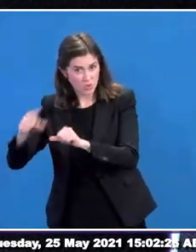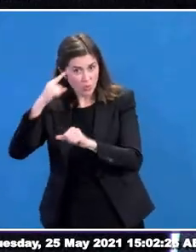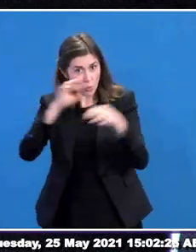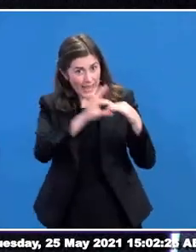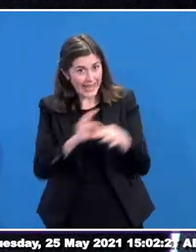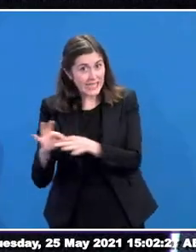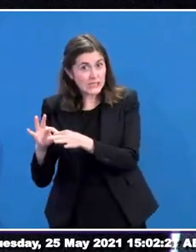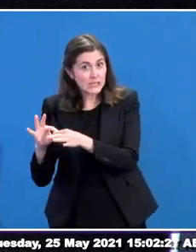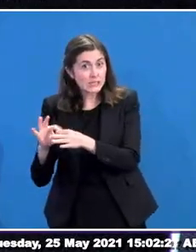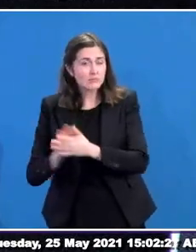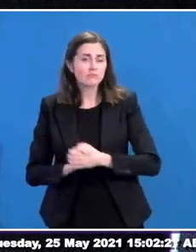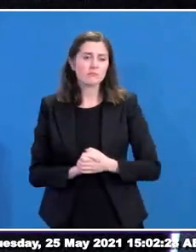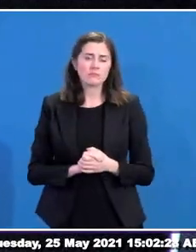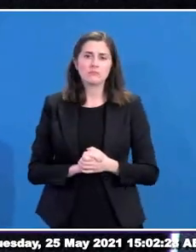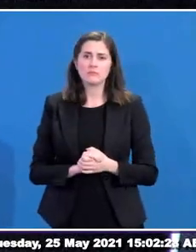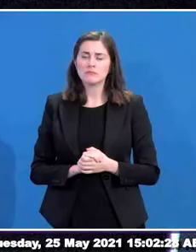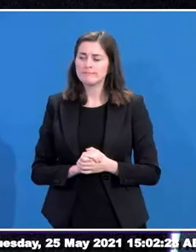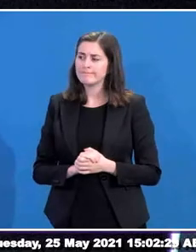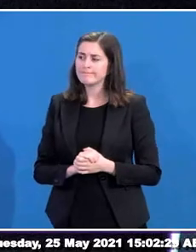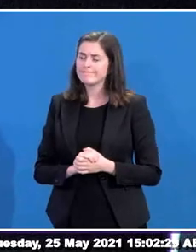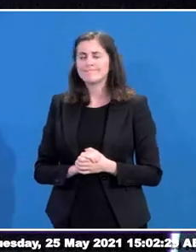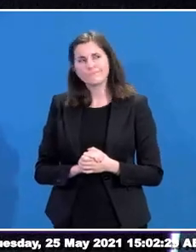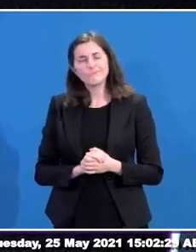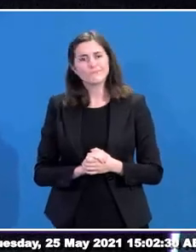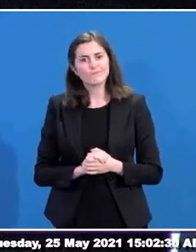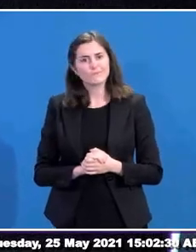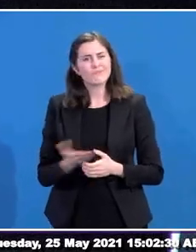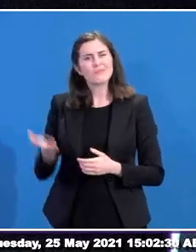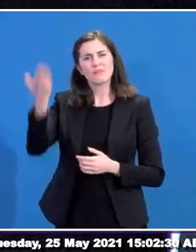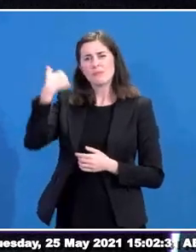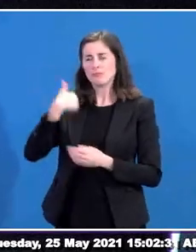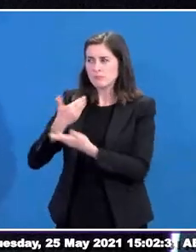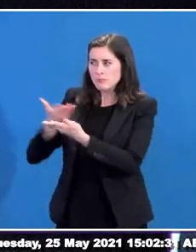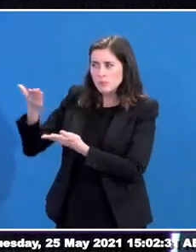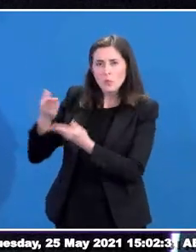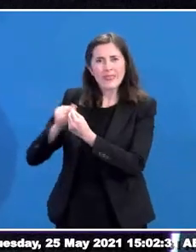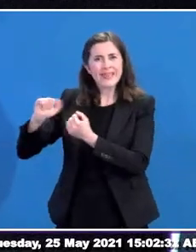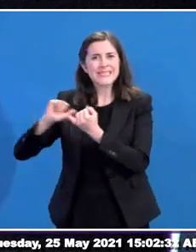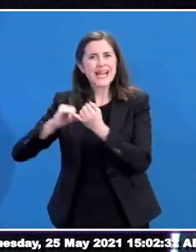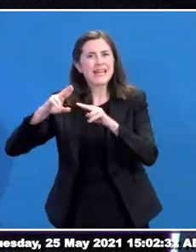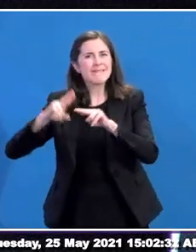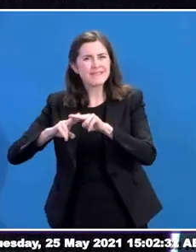In early discussions with Client Safeguarding Manager from Sunnyfield, we